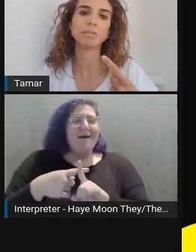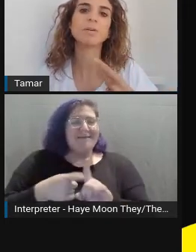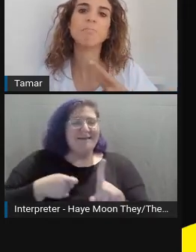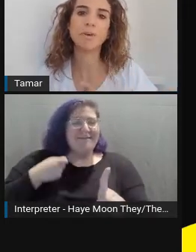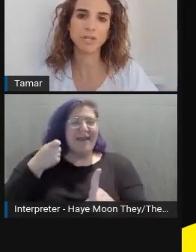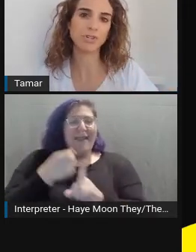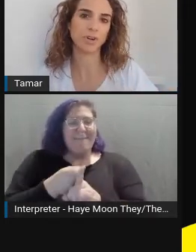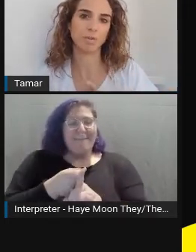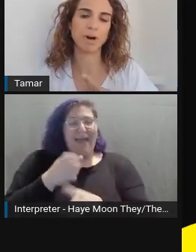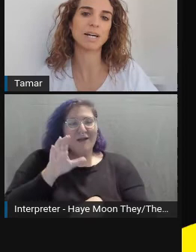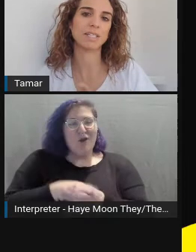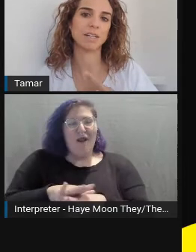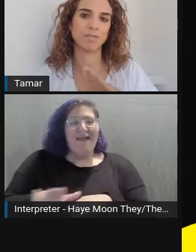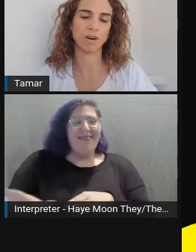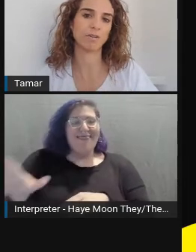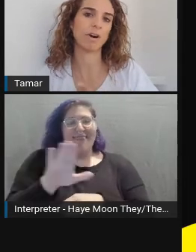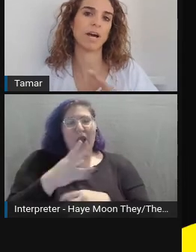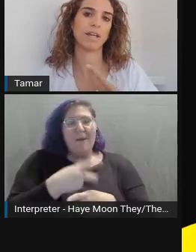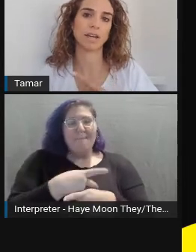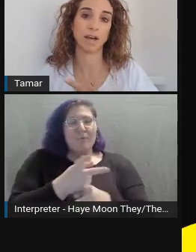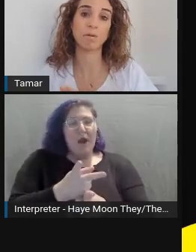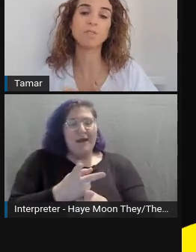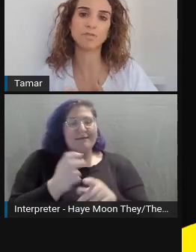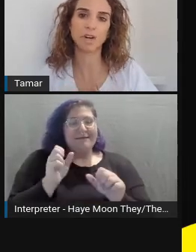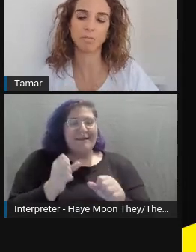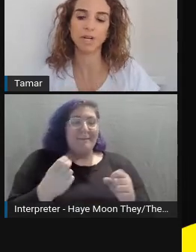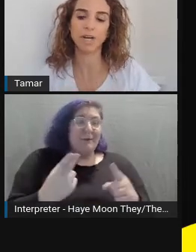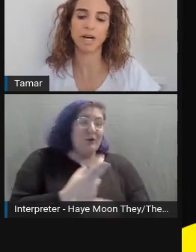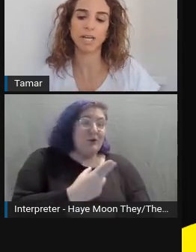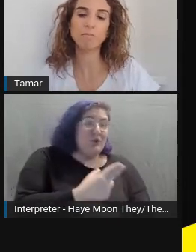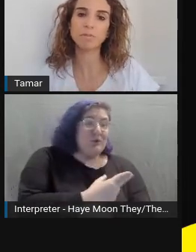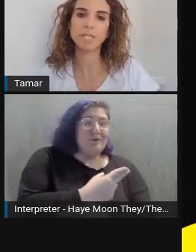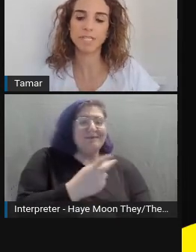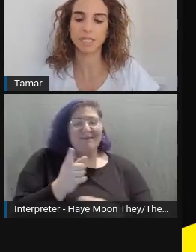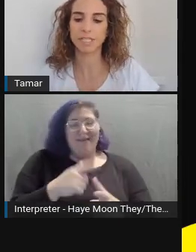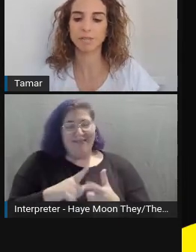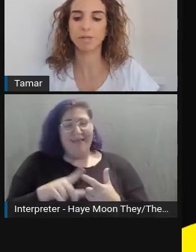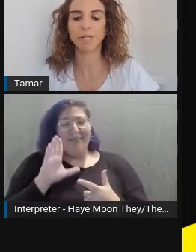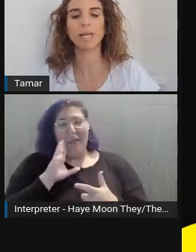to measure the positive ROI that comes from implementing accessibility.